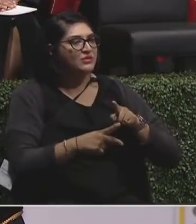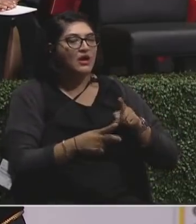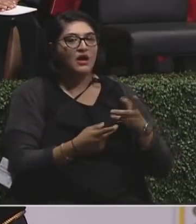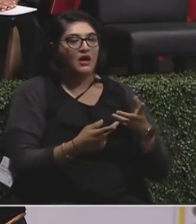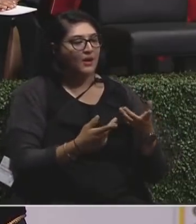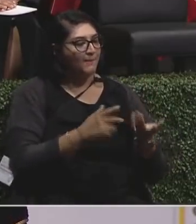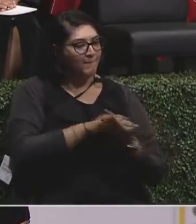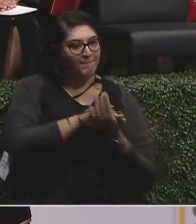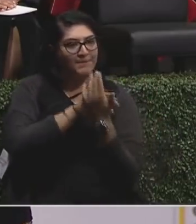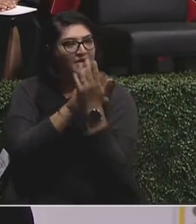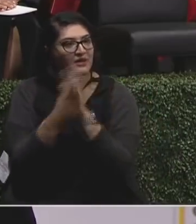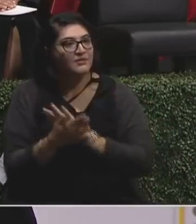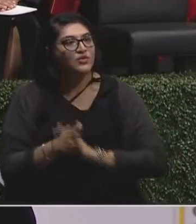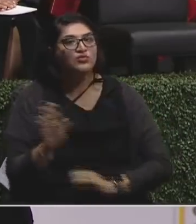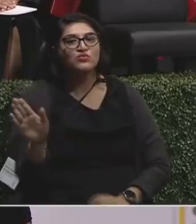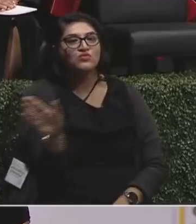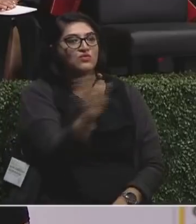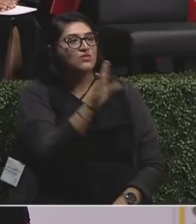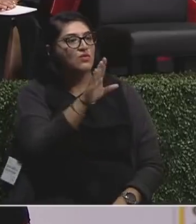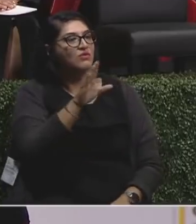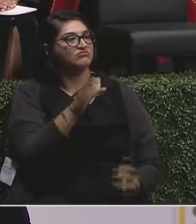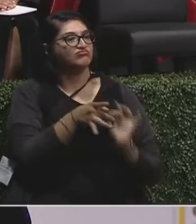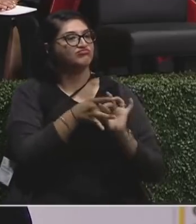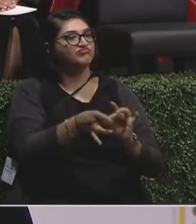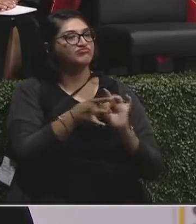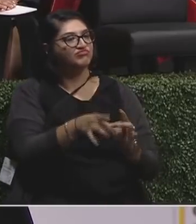YEAH. I FIGURED THERE WERE SOME CUSTOMERS IN THE ROOM.